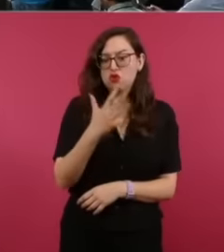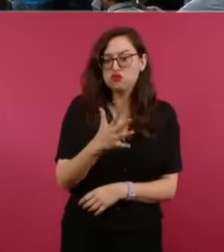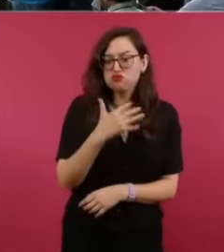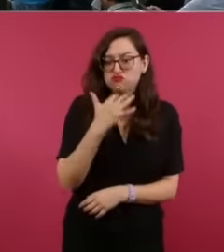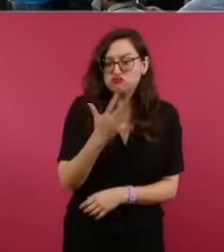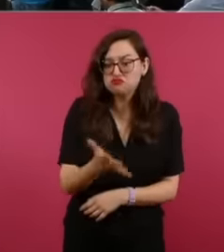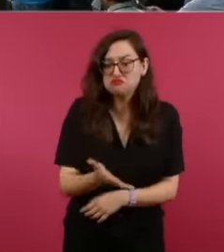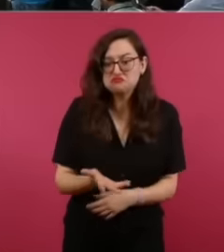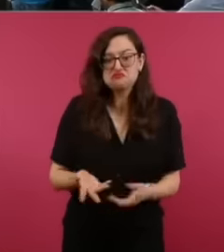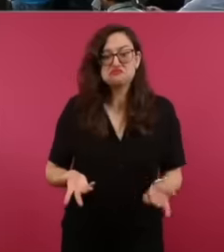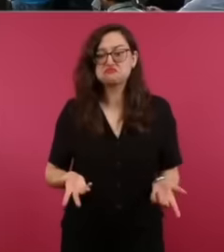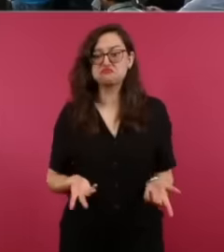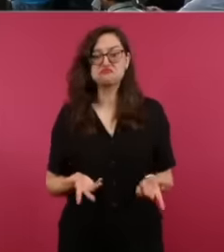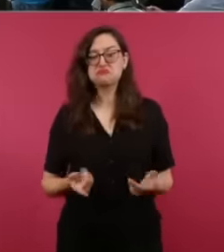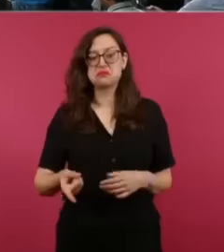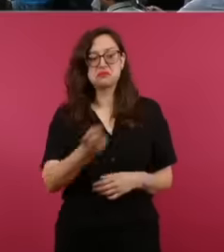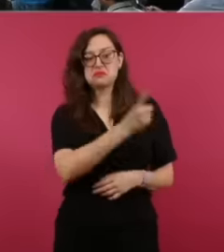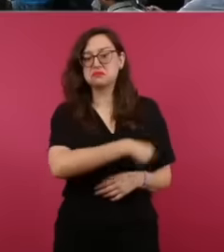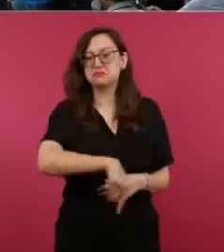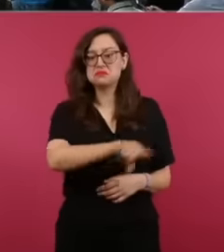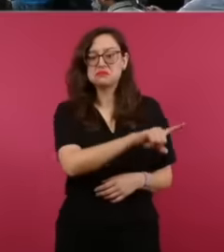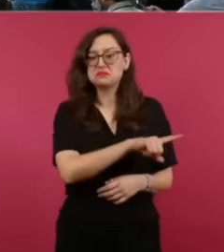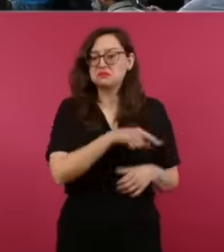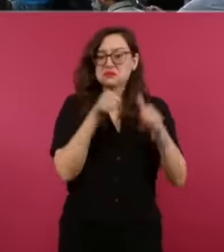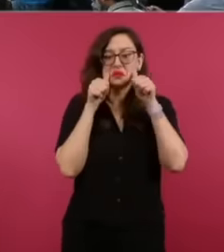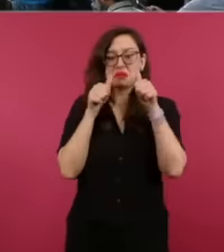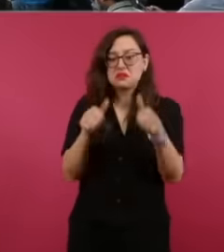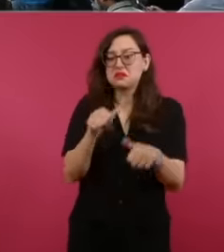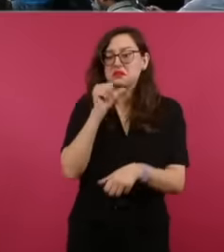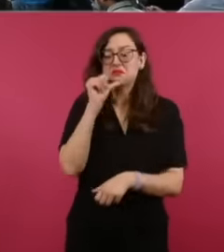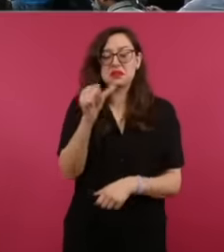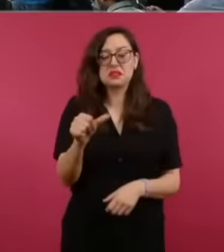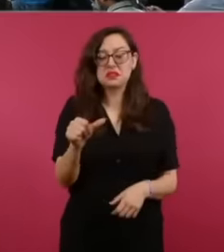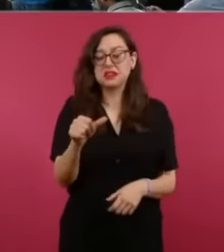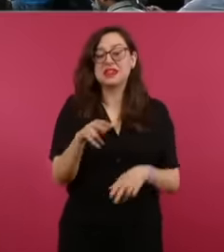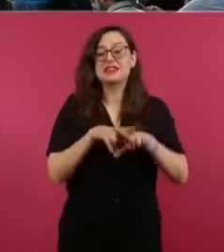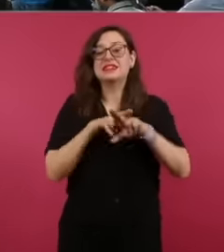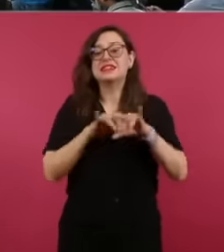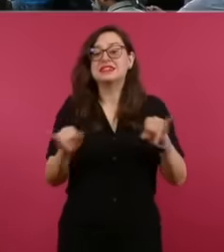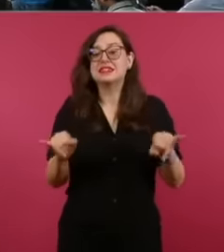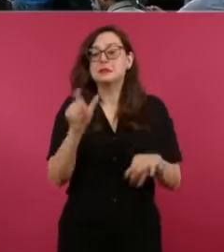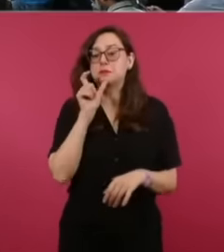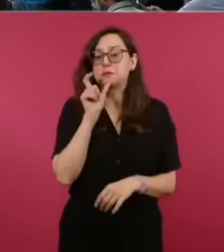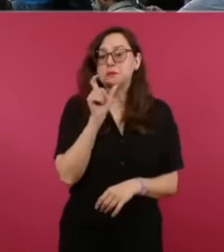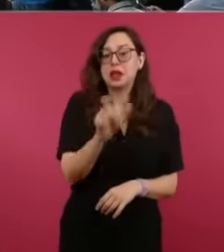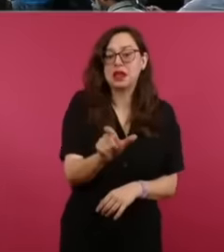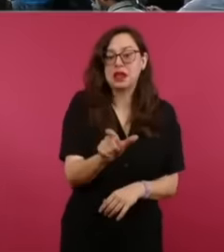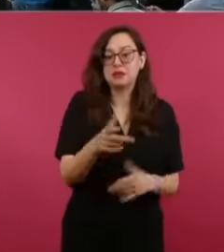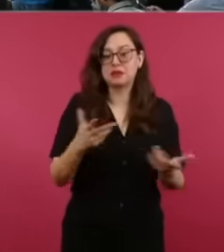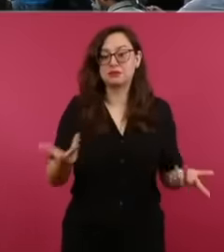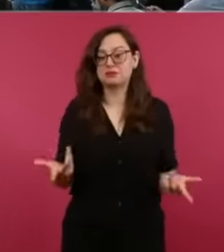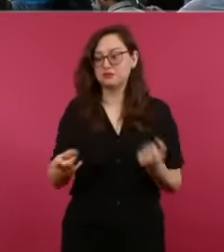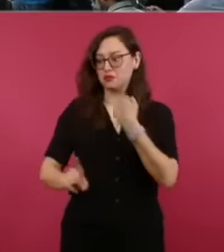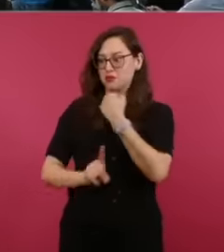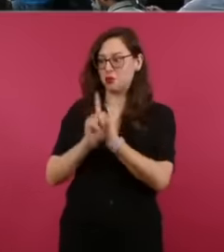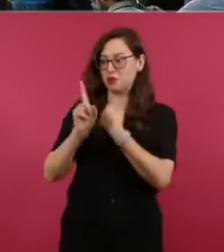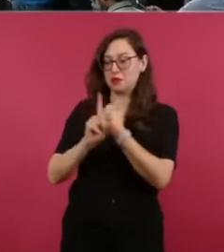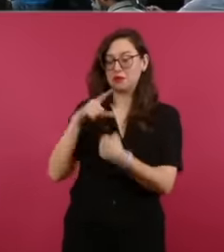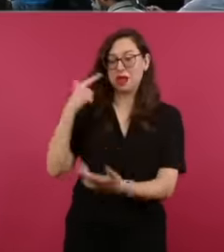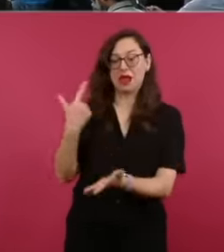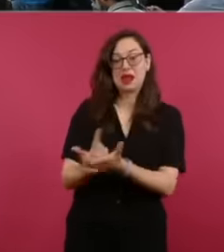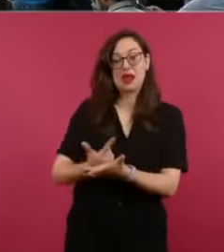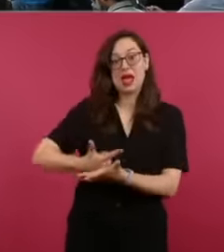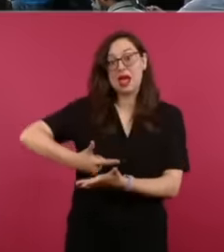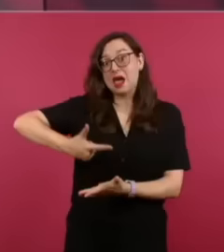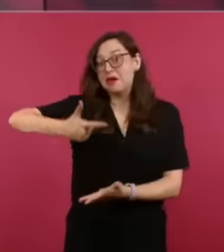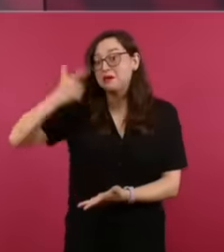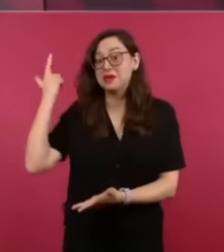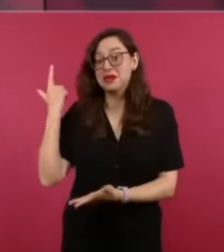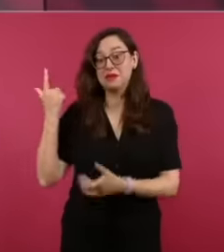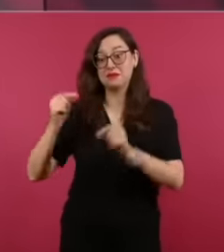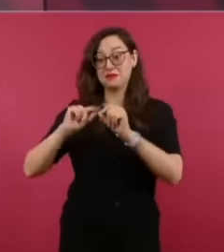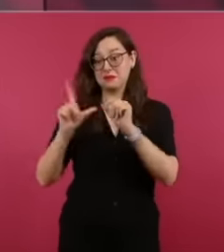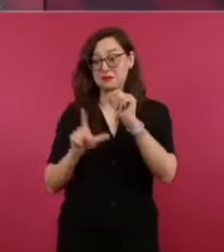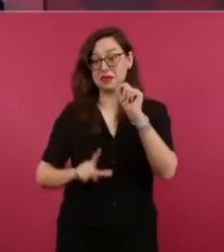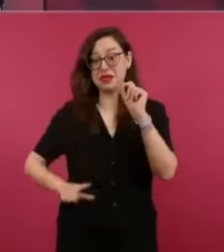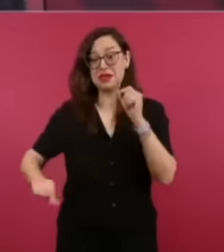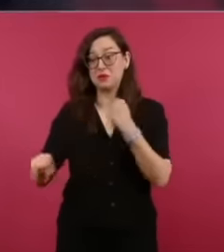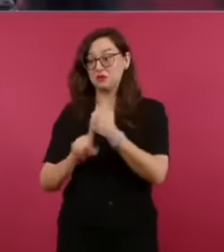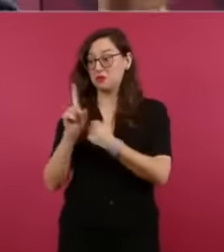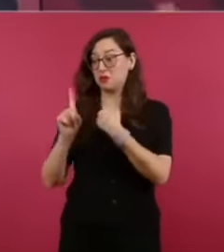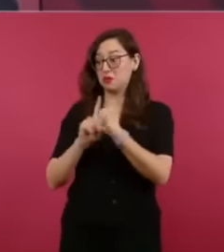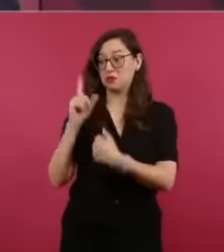mentioned and it was the main problem of Mexico so you can see the pact of silence,